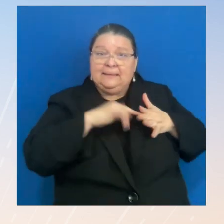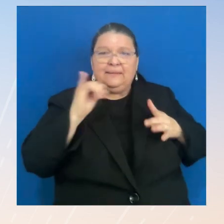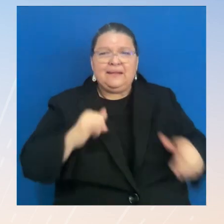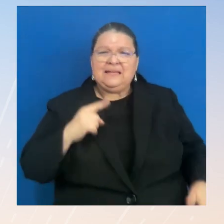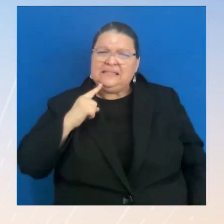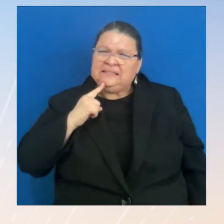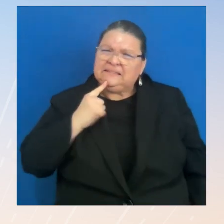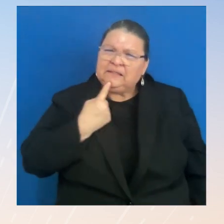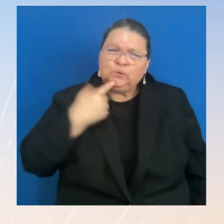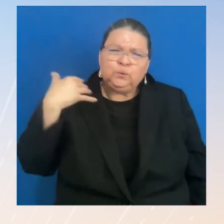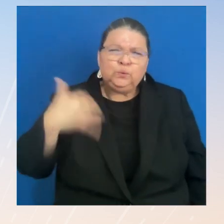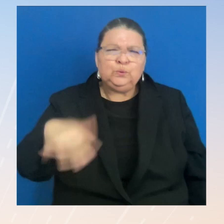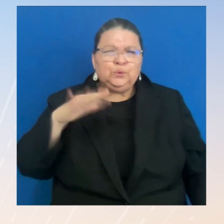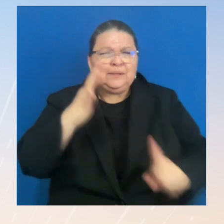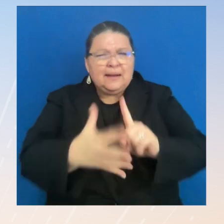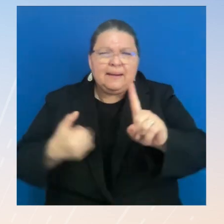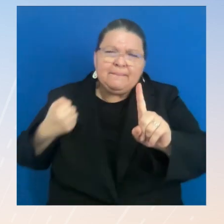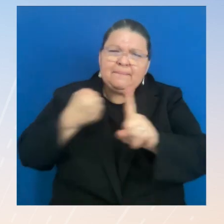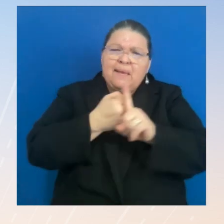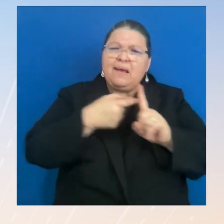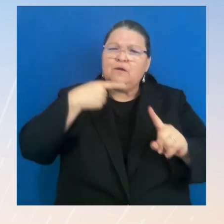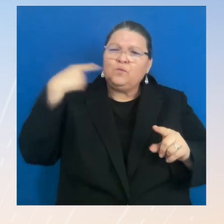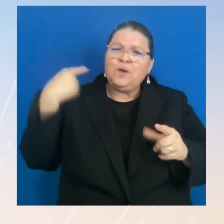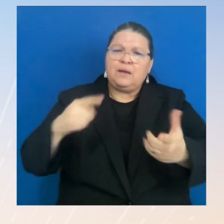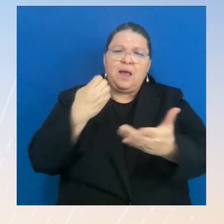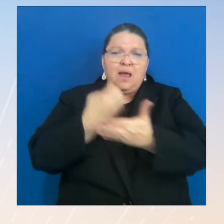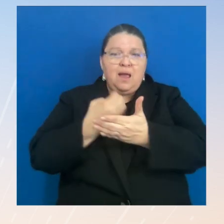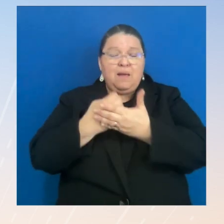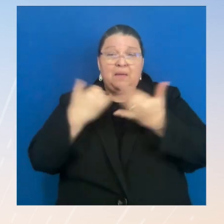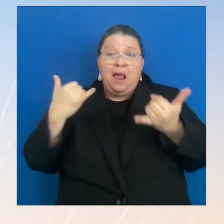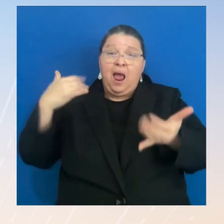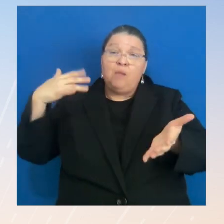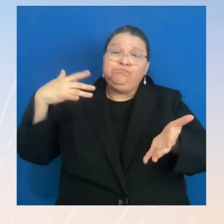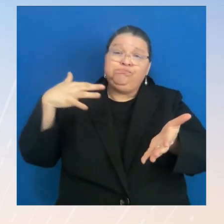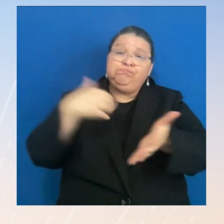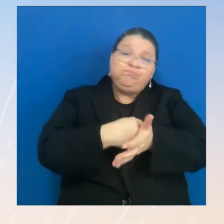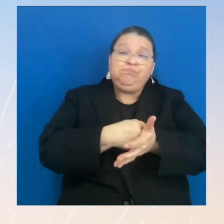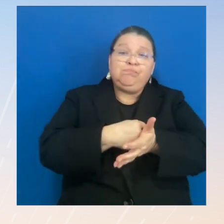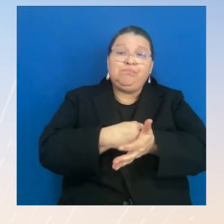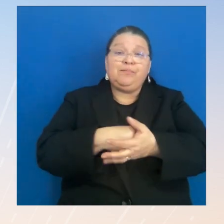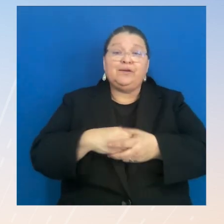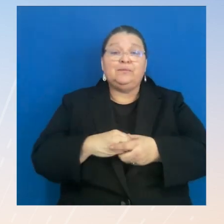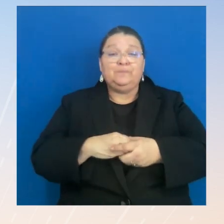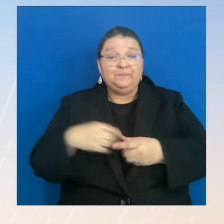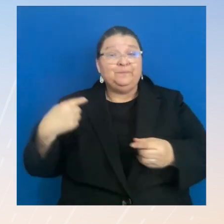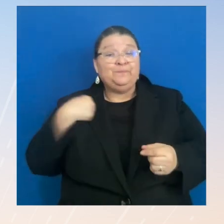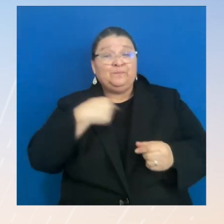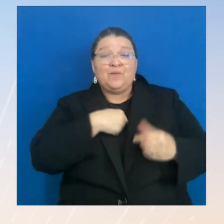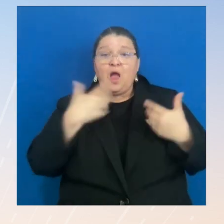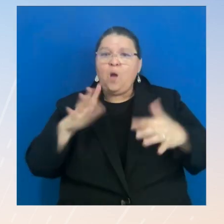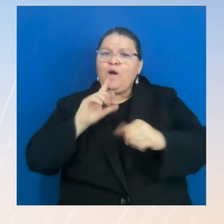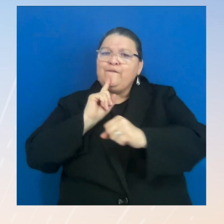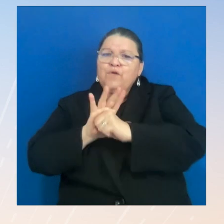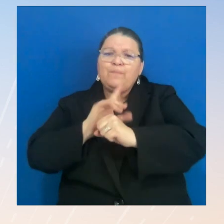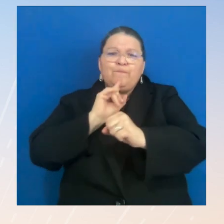They are where they are at this point in time -- I think we all have seen reports and we have confirmed many of them that they did not expect it to take this long.